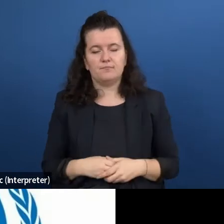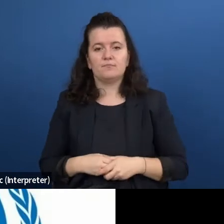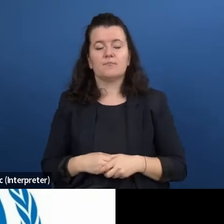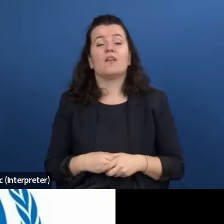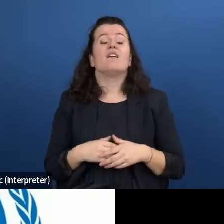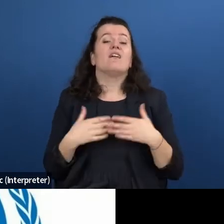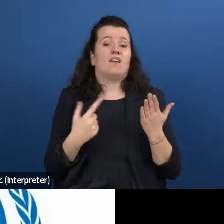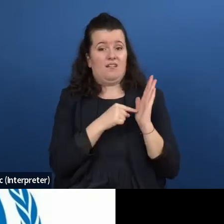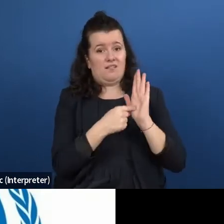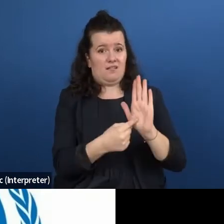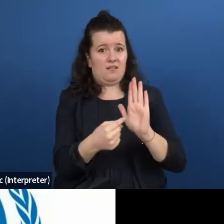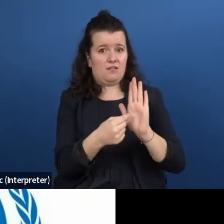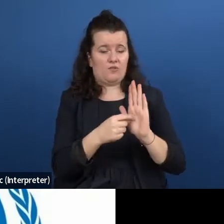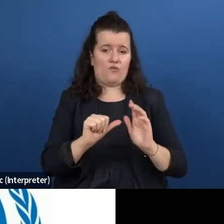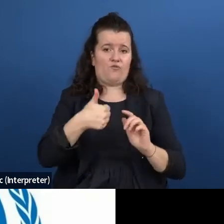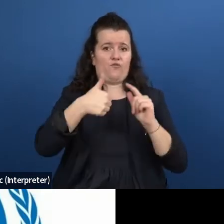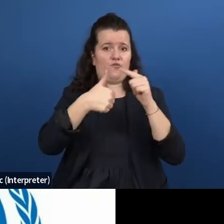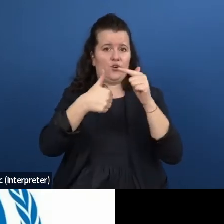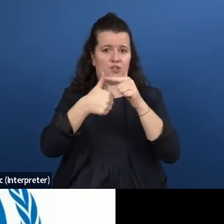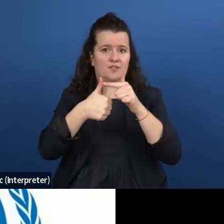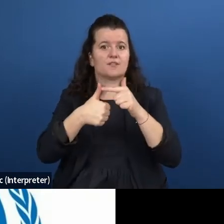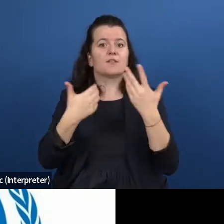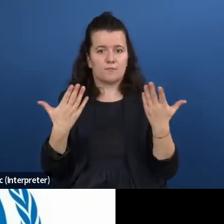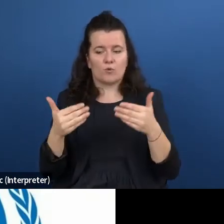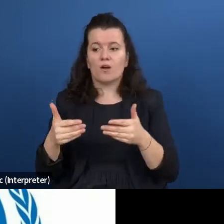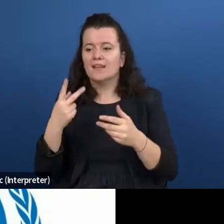that risks and vulnerability to trafficking